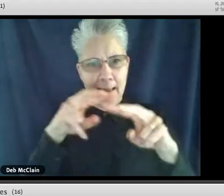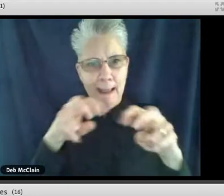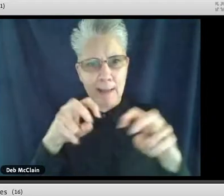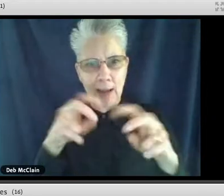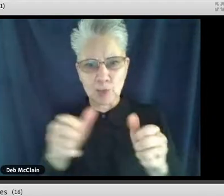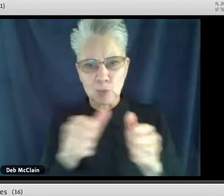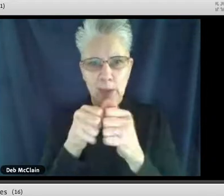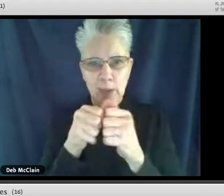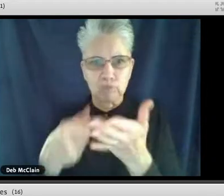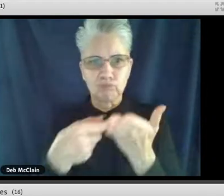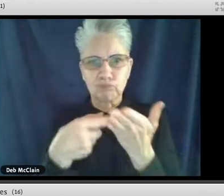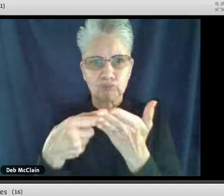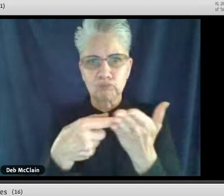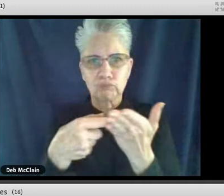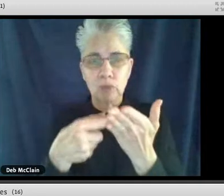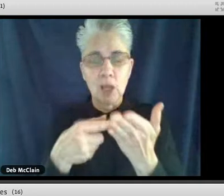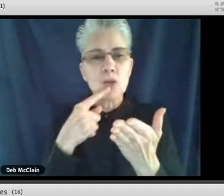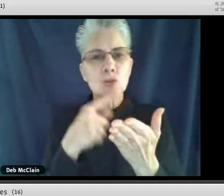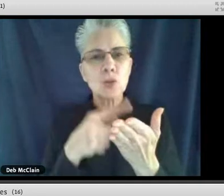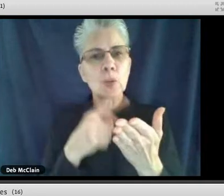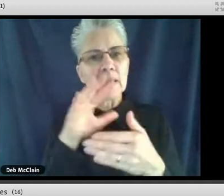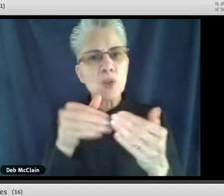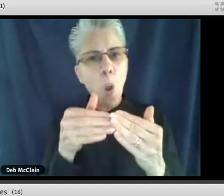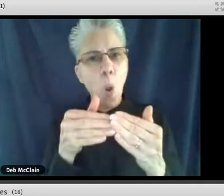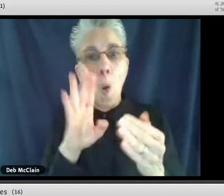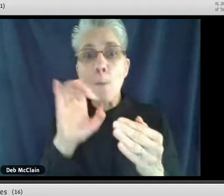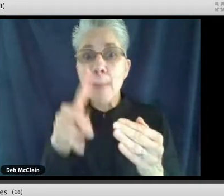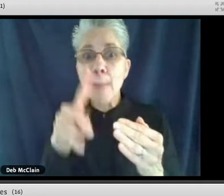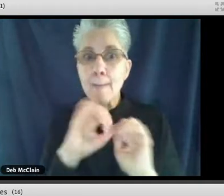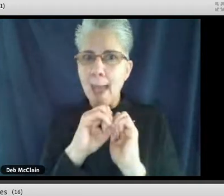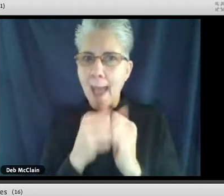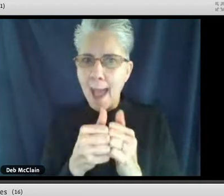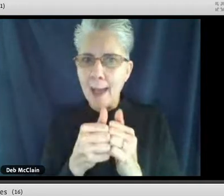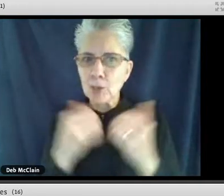So it gives you a whole map of how you can move forward.